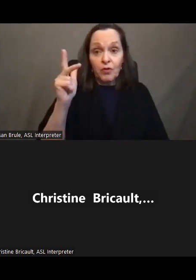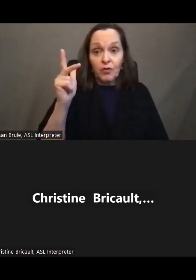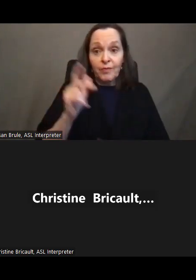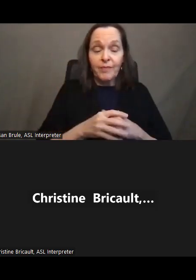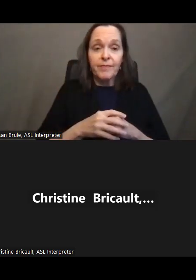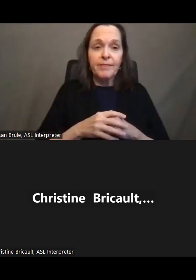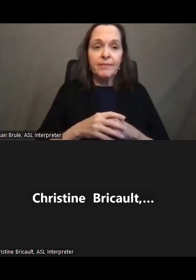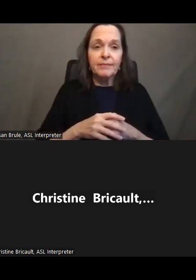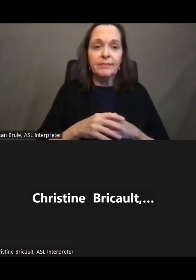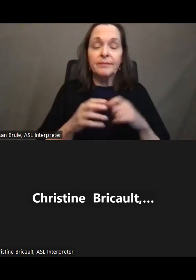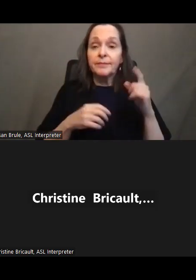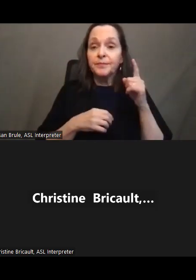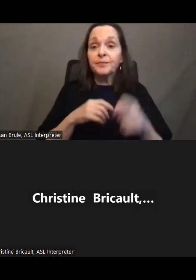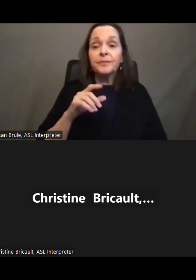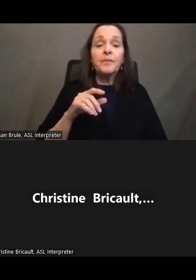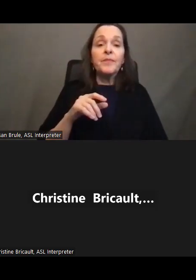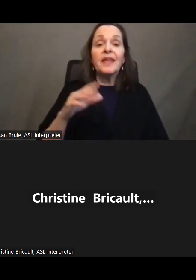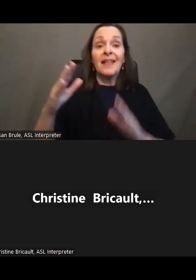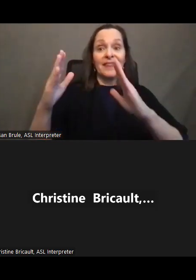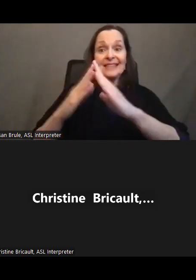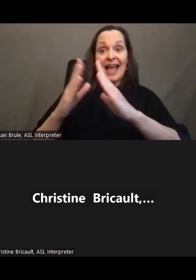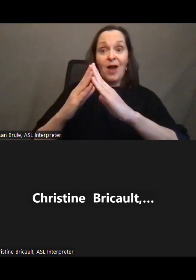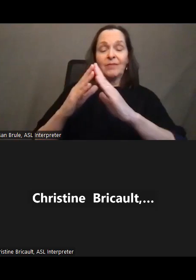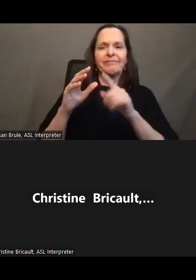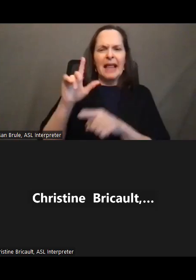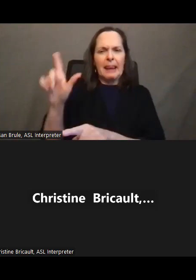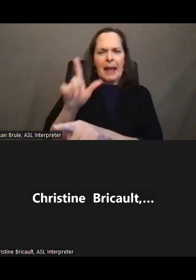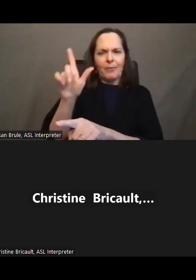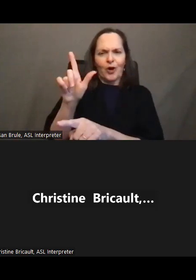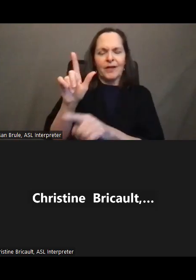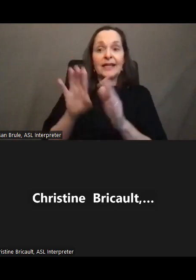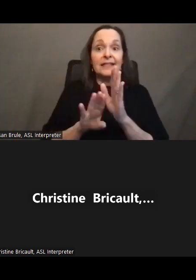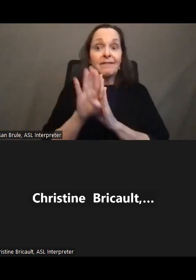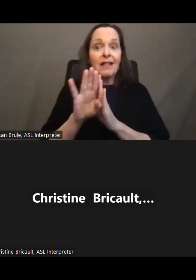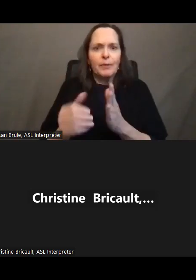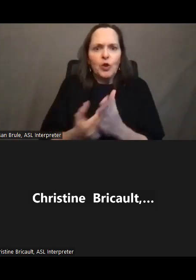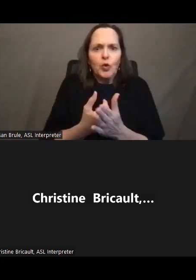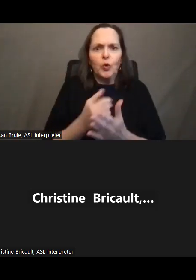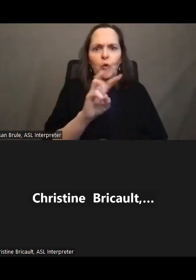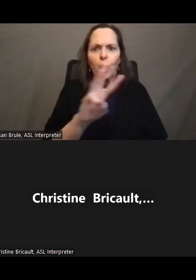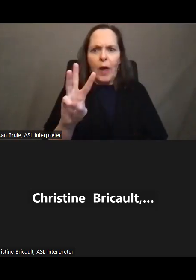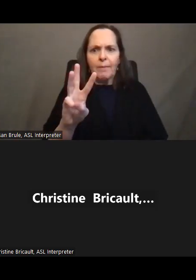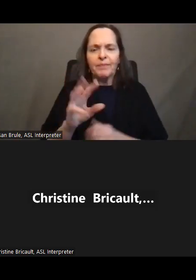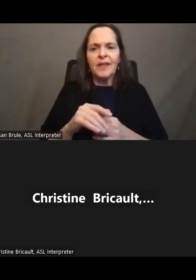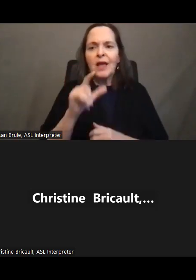The library in your town is making a new website, and the head librarian asks you, the ADA Coordinator,